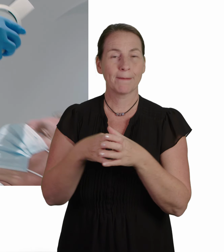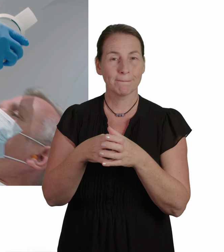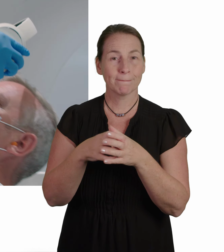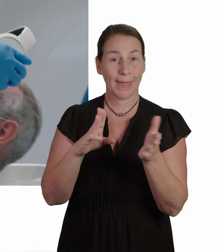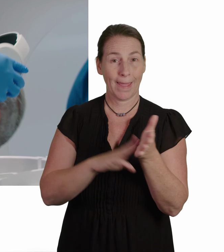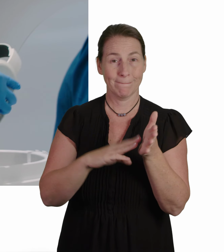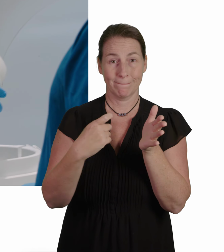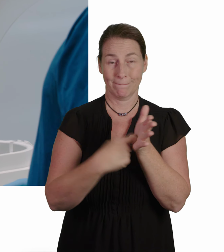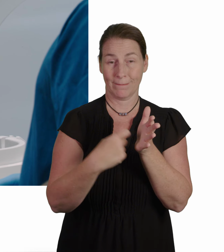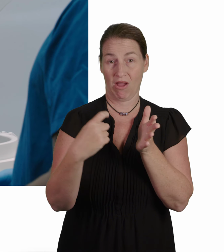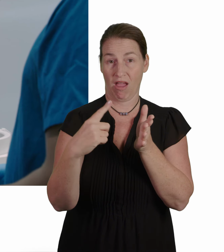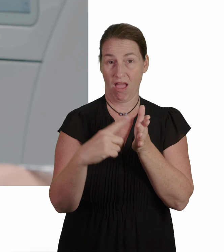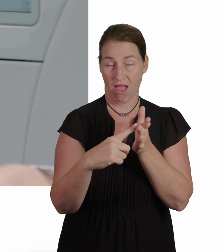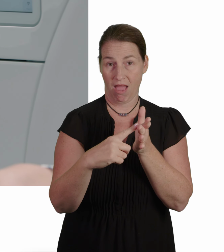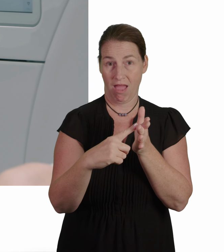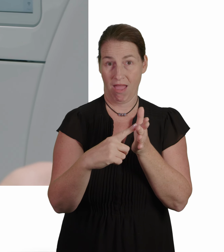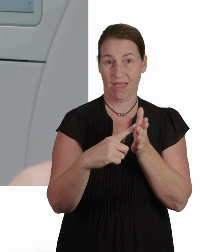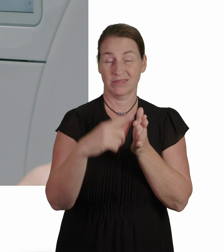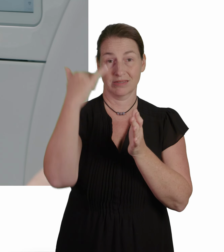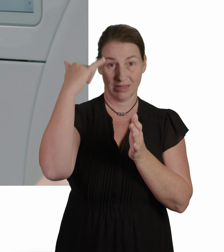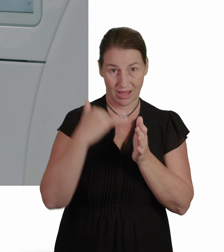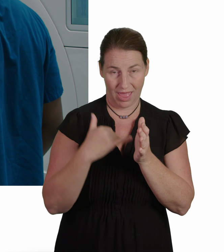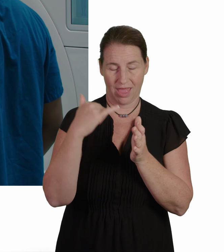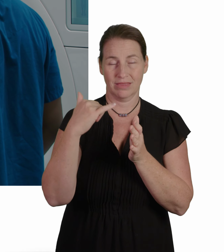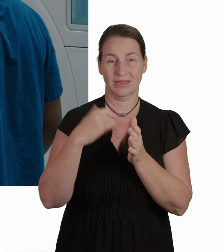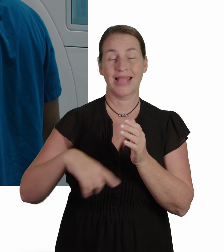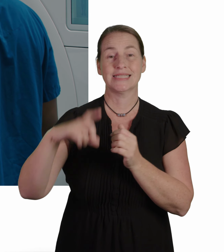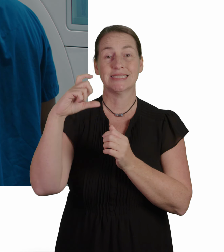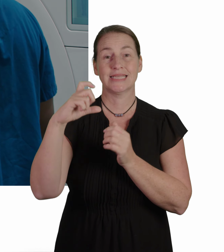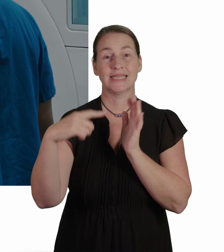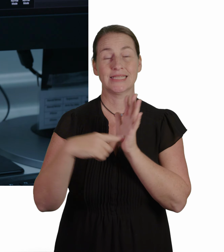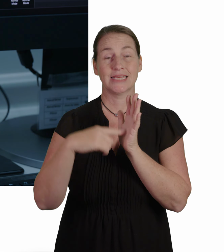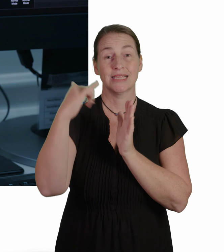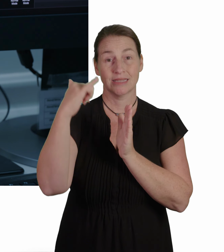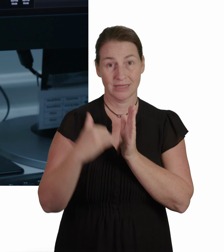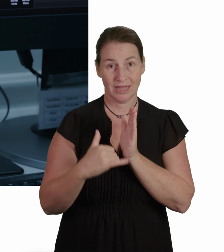where you will have an MRI scan and a CT scan. The MRI scan will